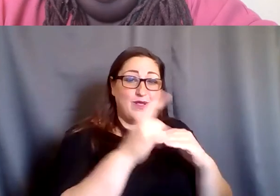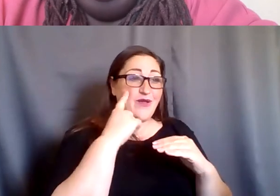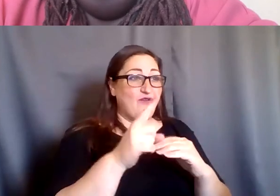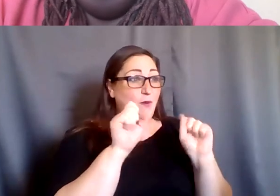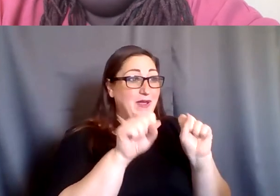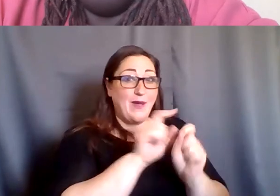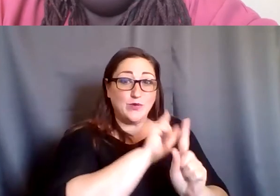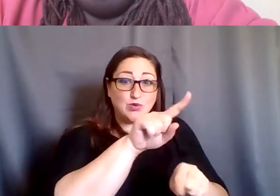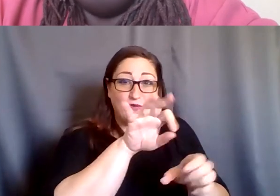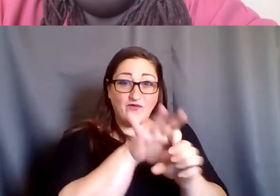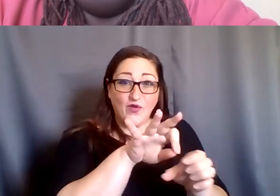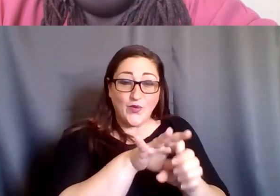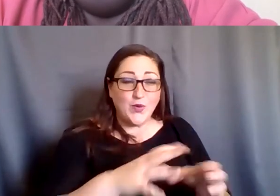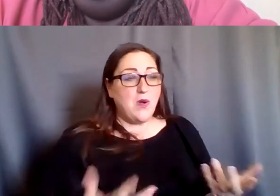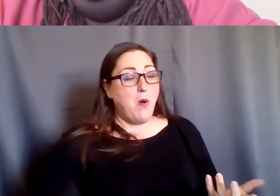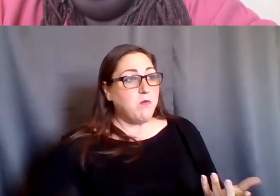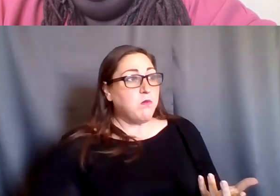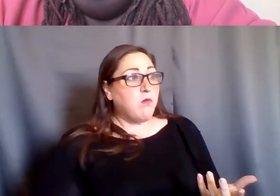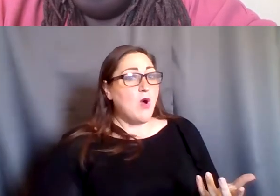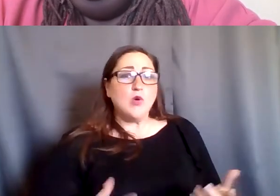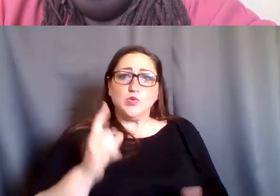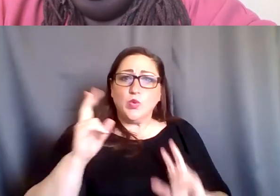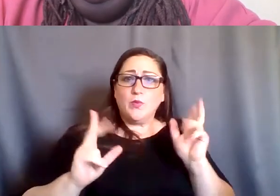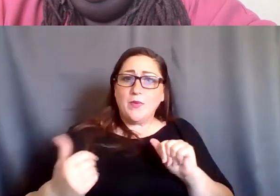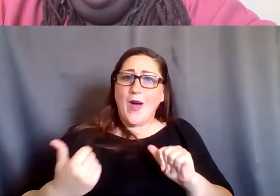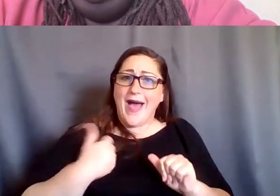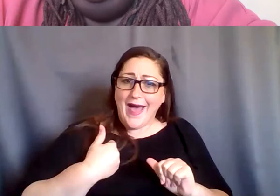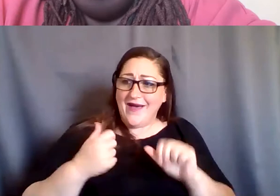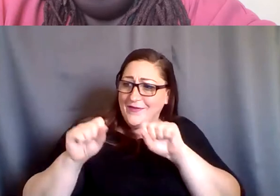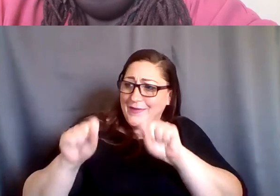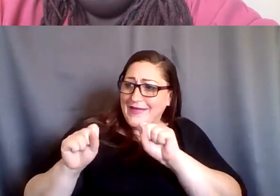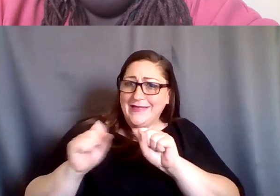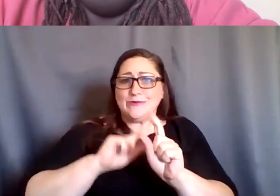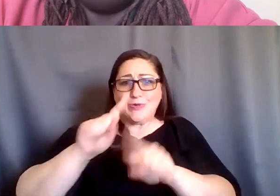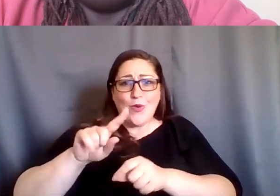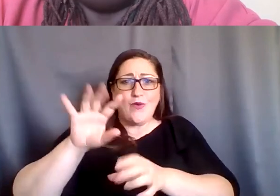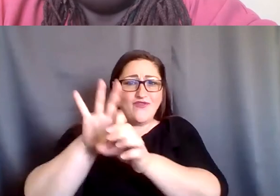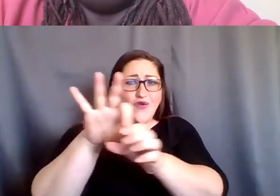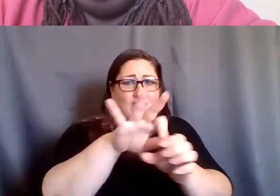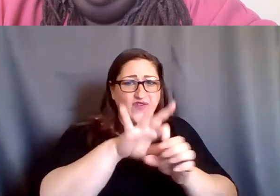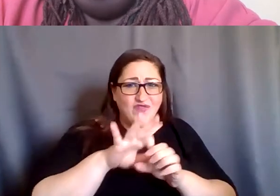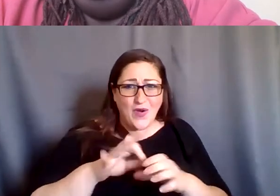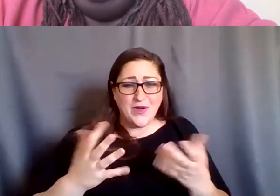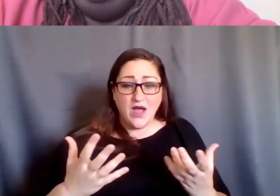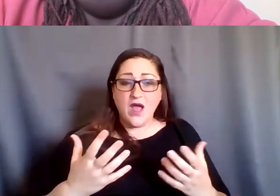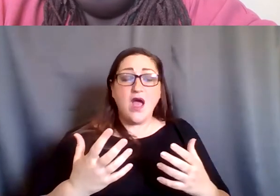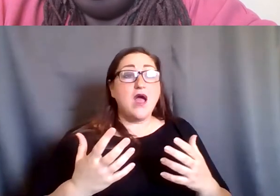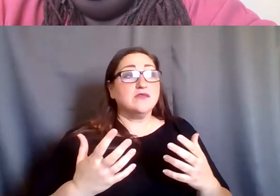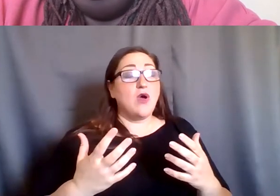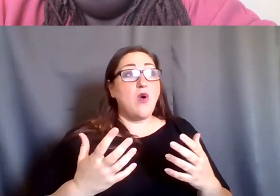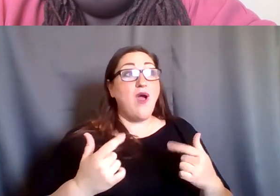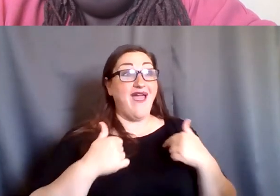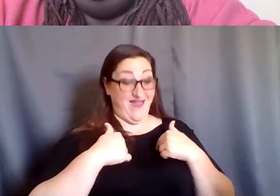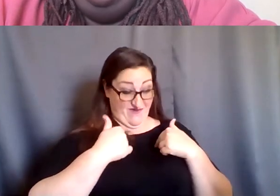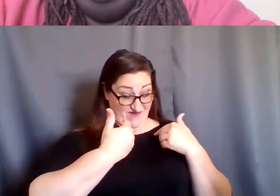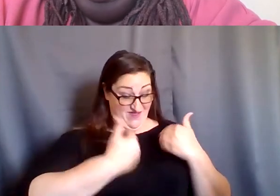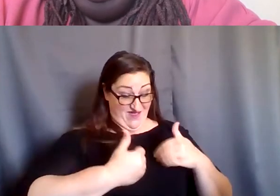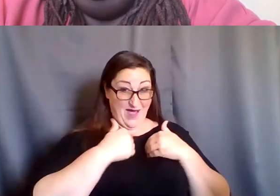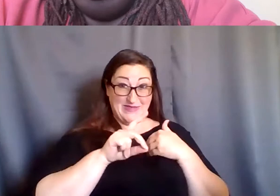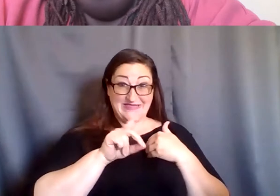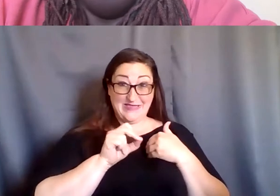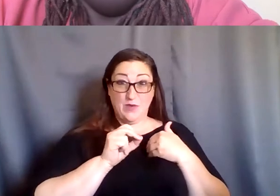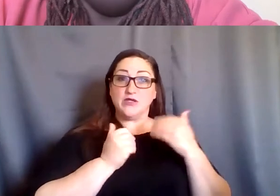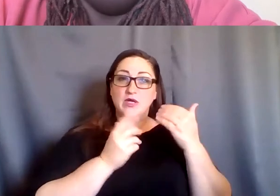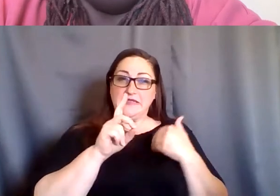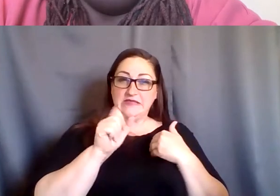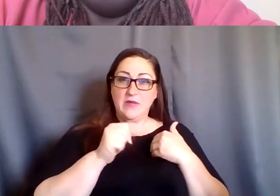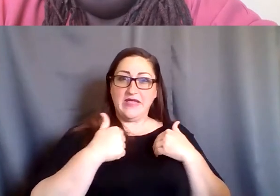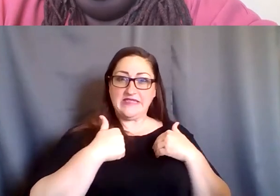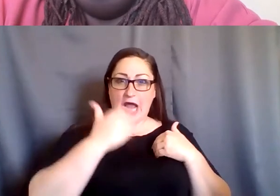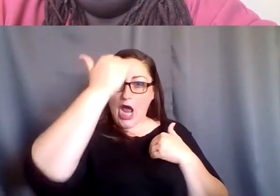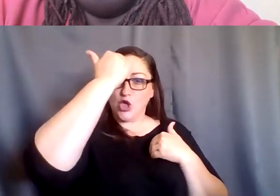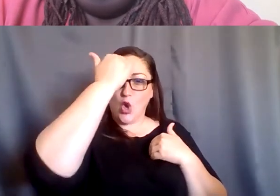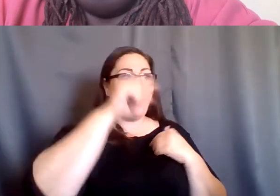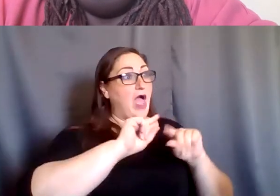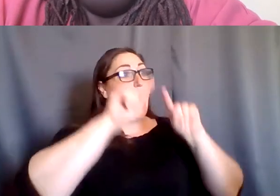There are nondisabled people or people who consider themselves nondisabled who very much can access any of the accessibility tools at a polling station or via online that they may need to use.